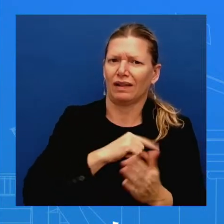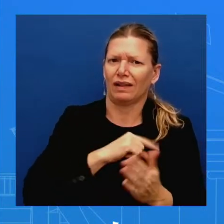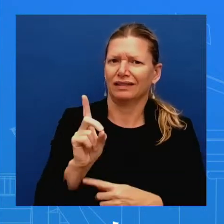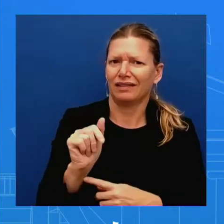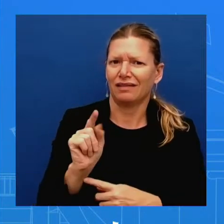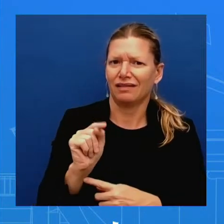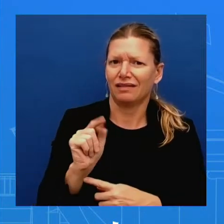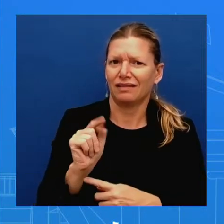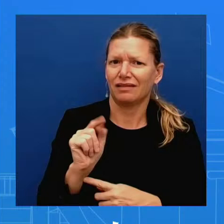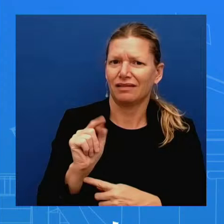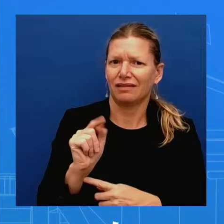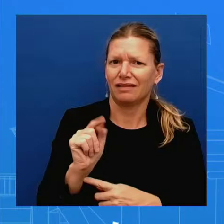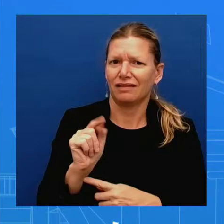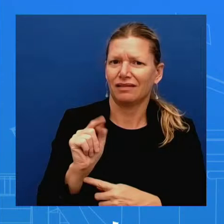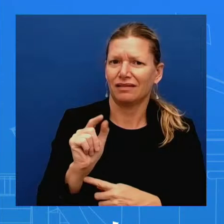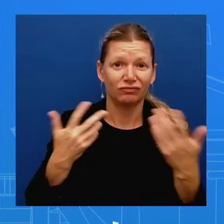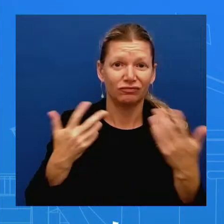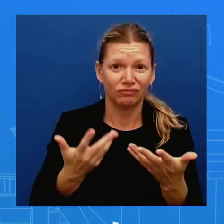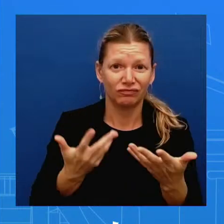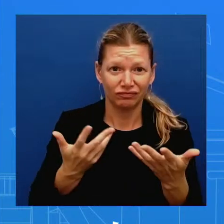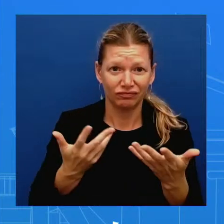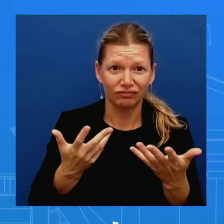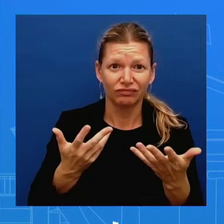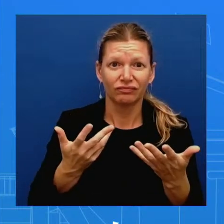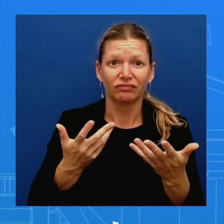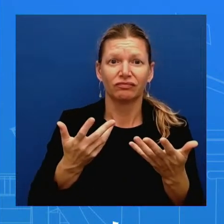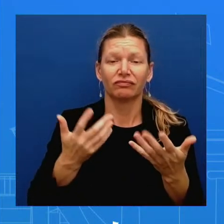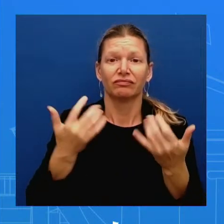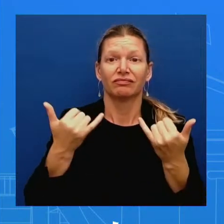at the height of the pandemic, recognizing the --